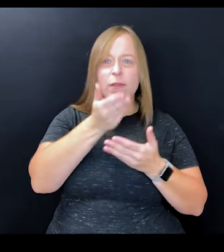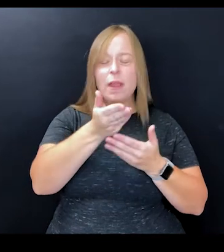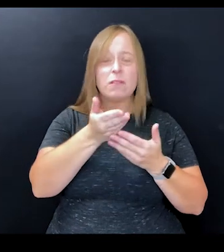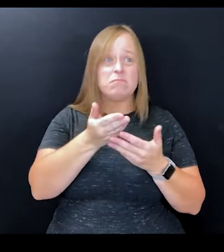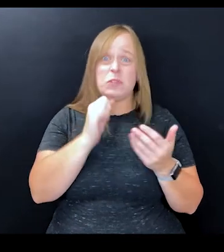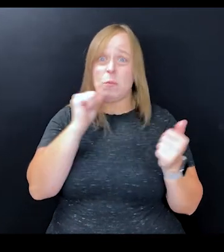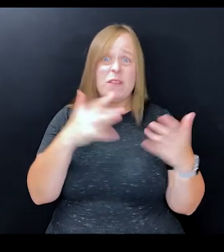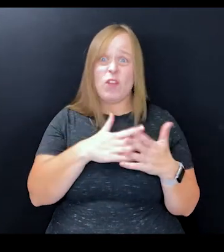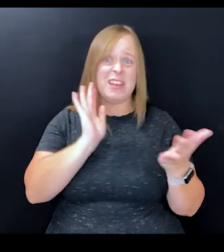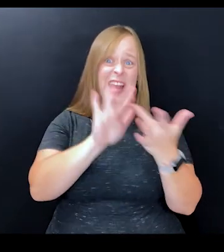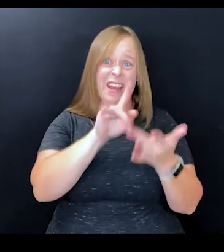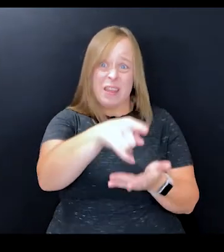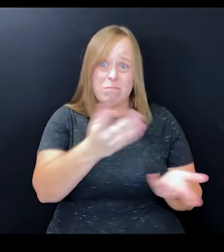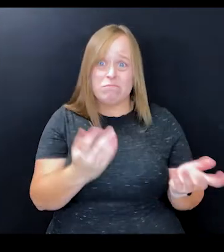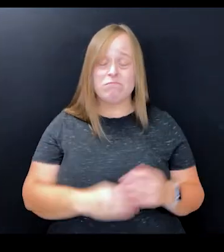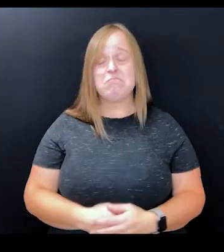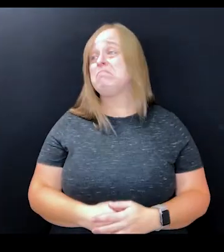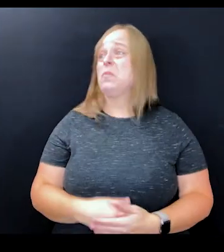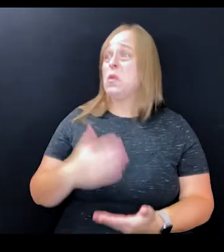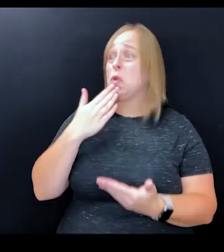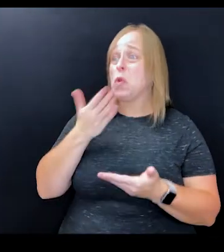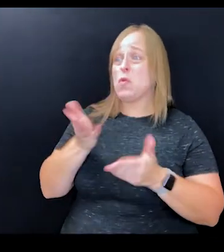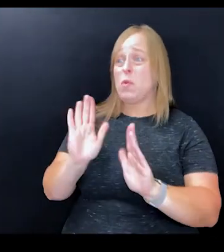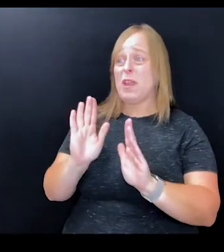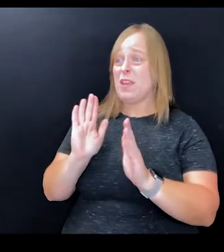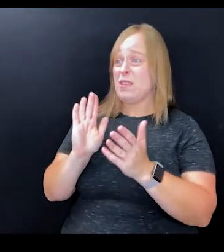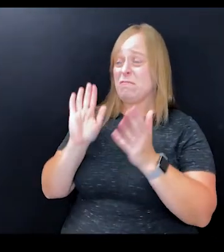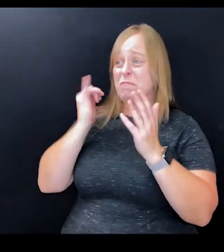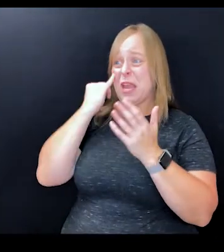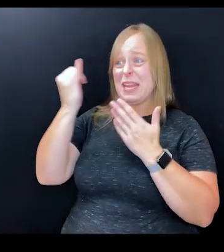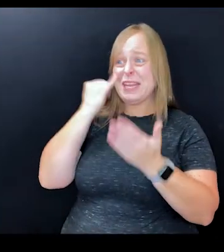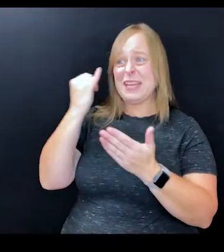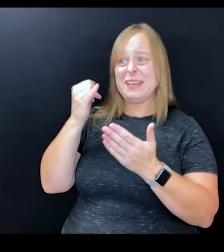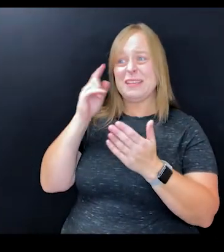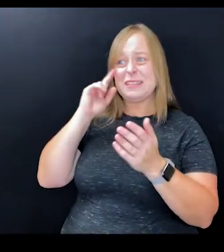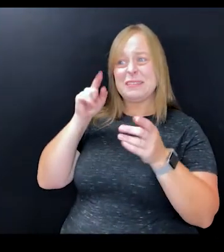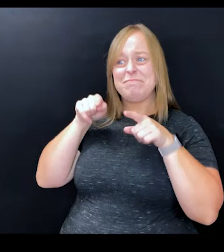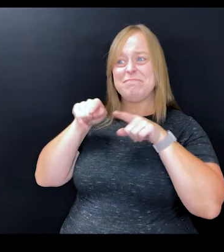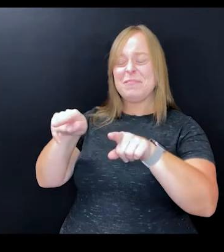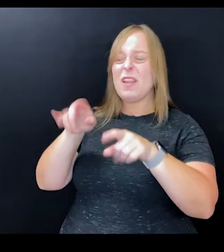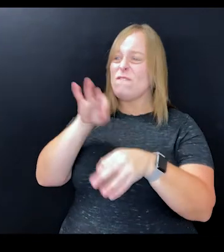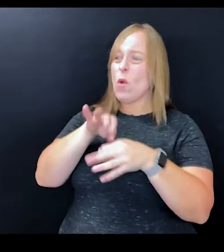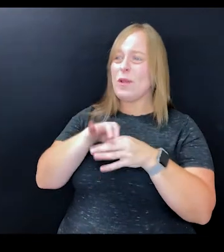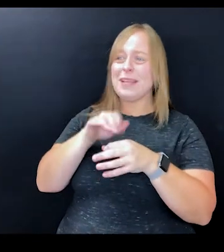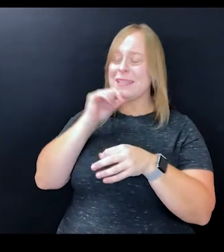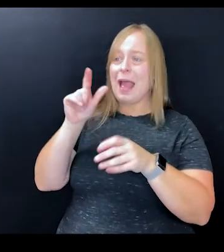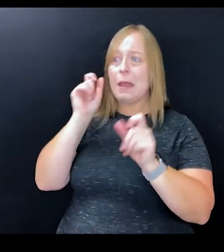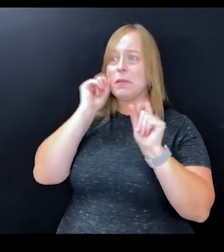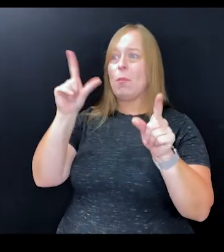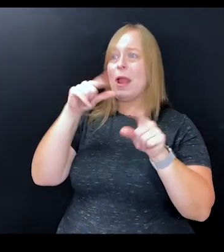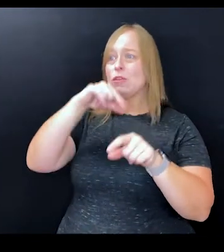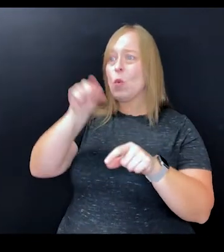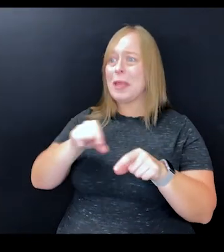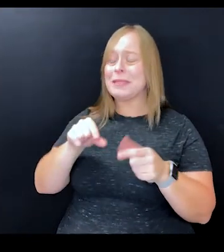Don't be afraid to reach out. [Katrin] Those are really great ideas. And I really liked the analogy that voting is not a pop quiz.